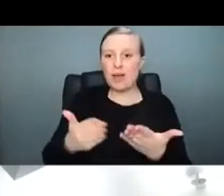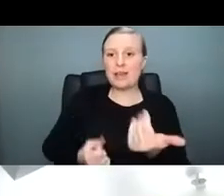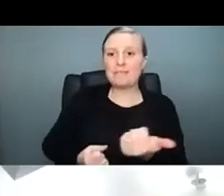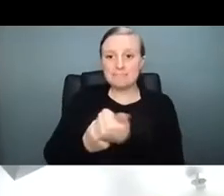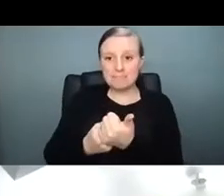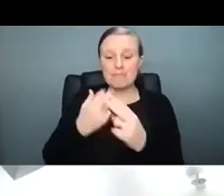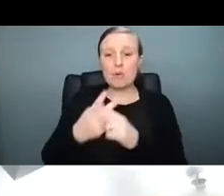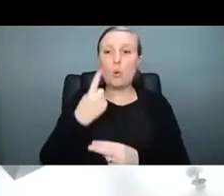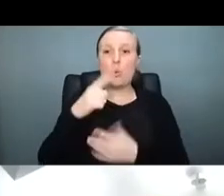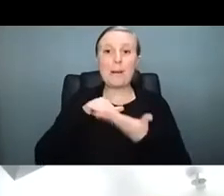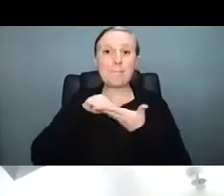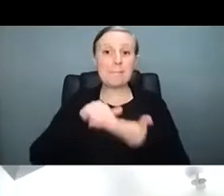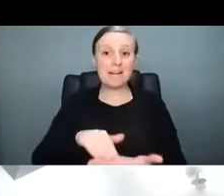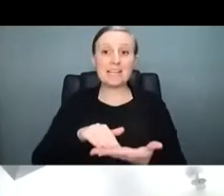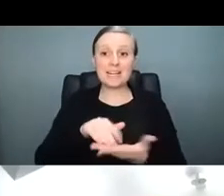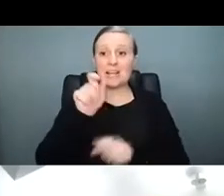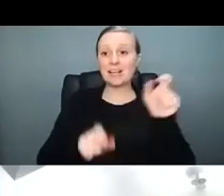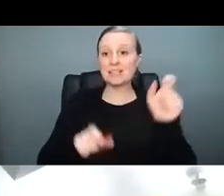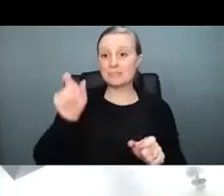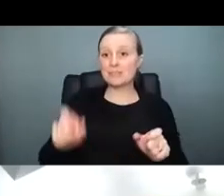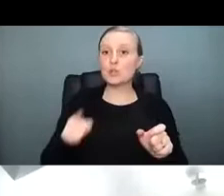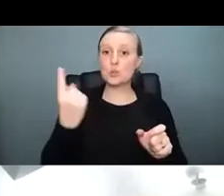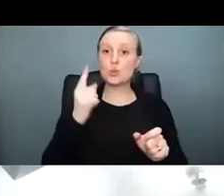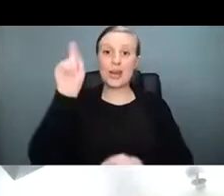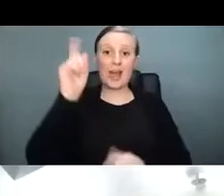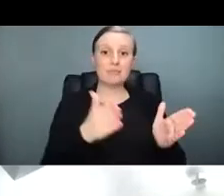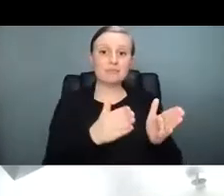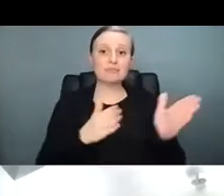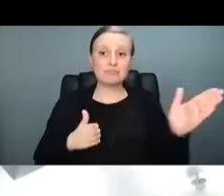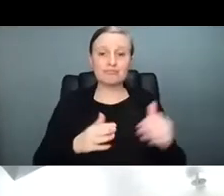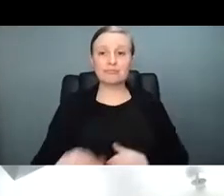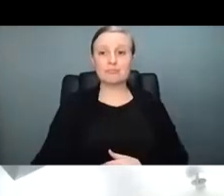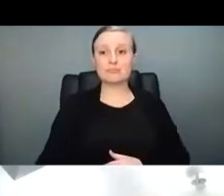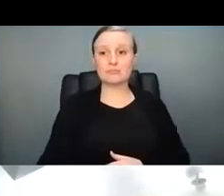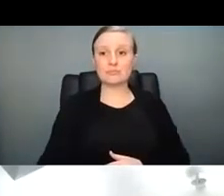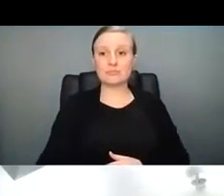goal and our T 25 corporate strategy so it's a fundamental part of our overall, of Telstra's